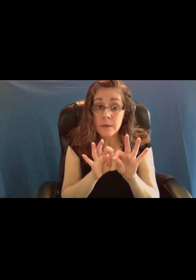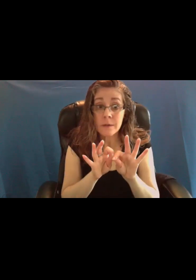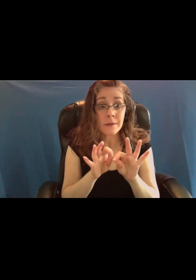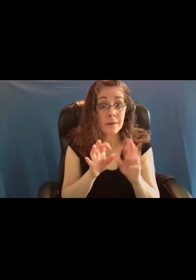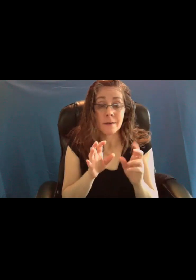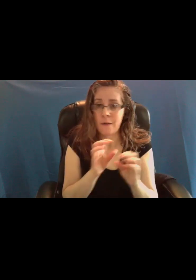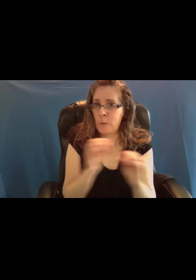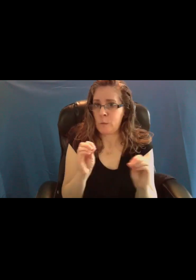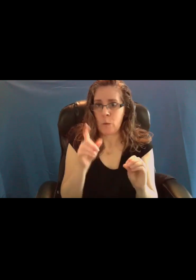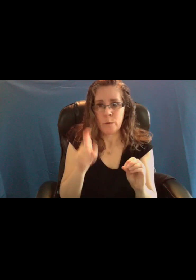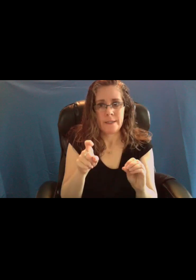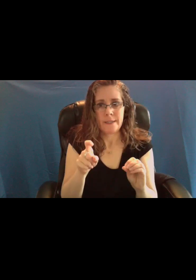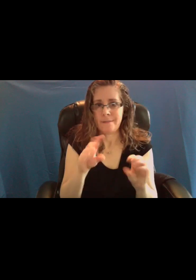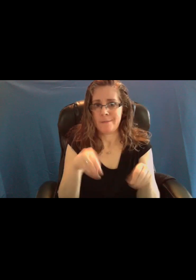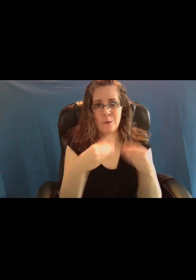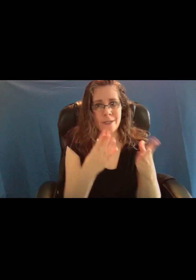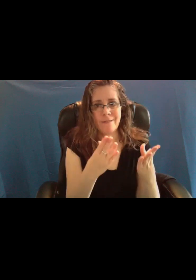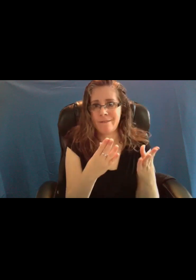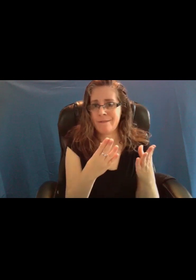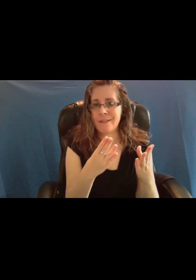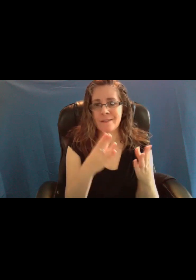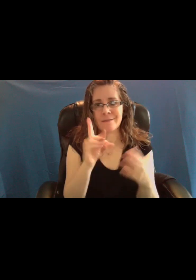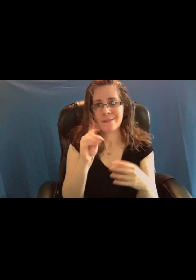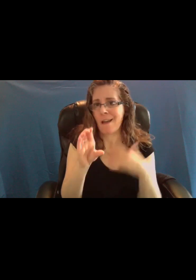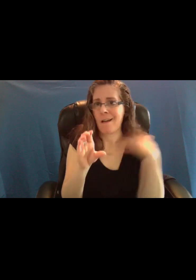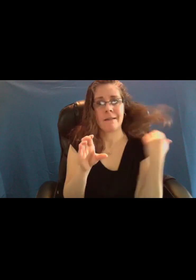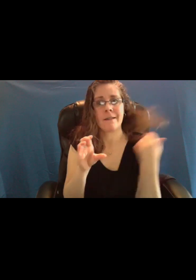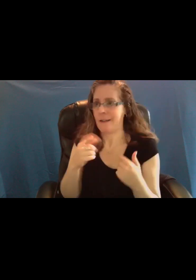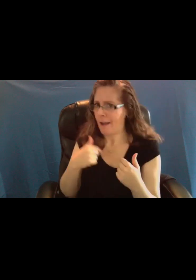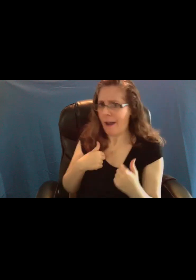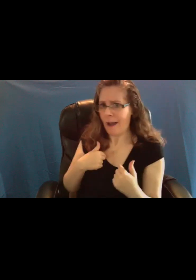provide supporting documentation. Again, you should provide aid